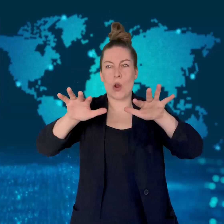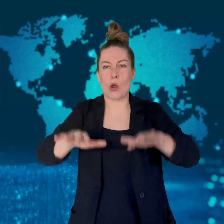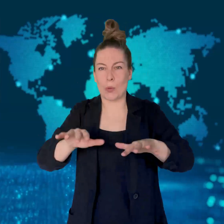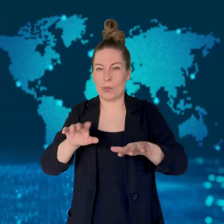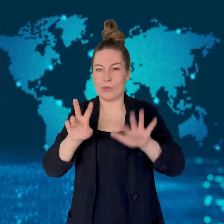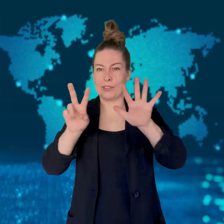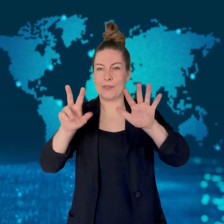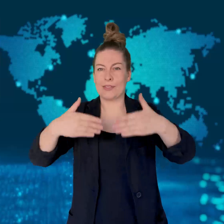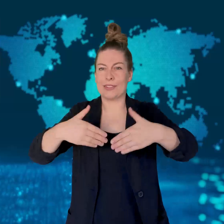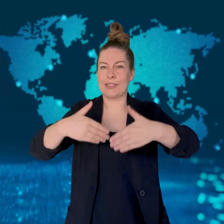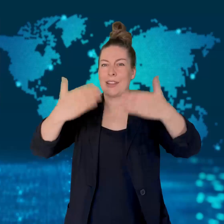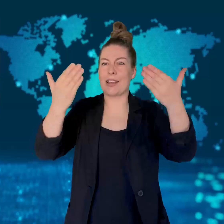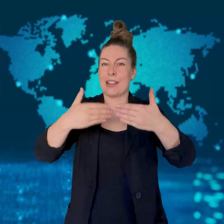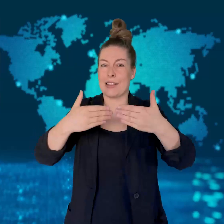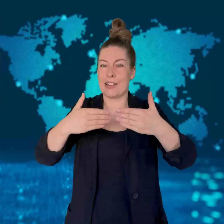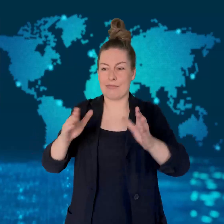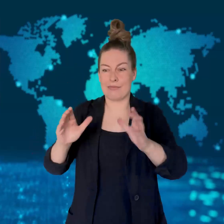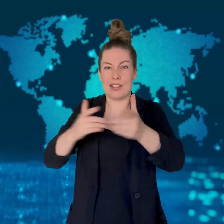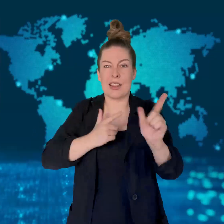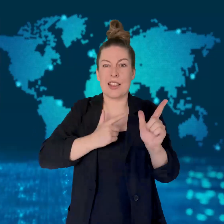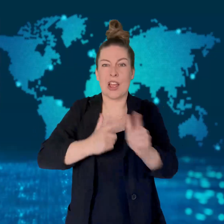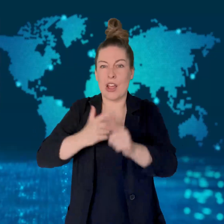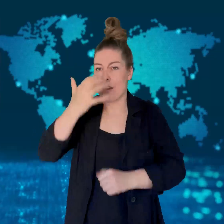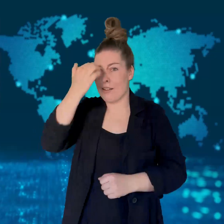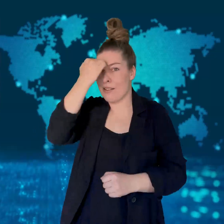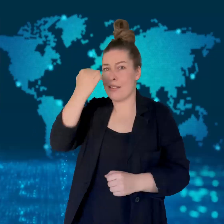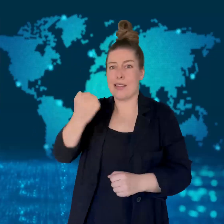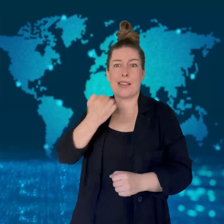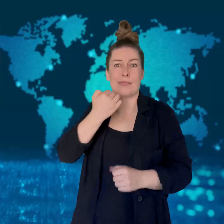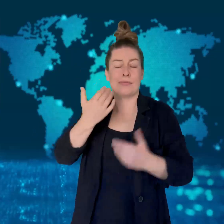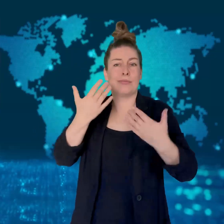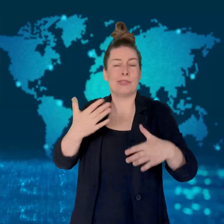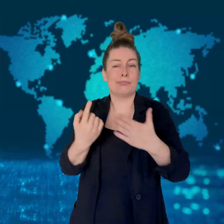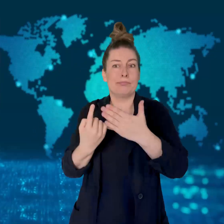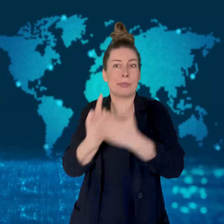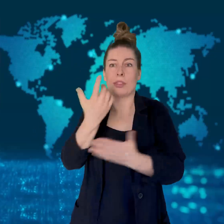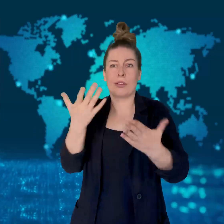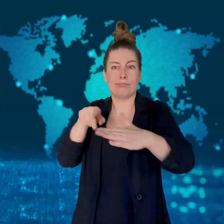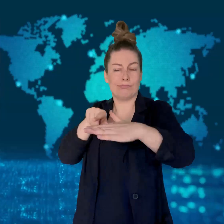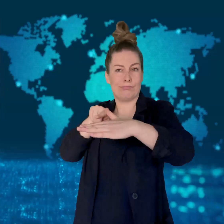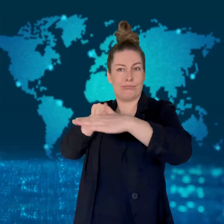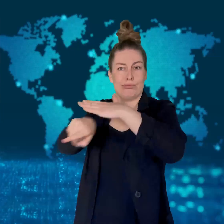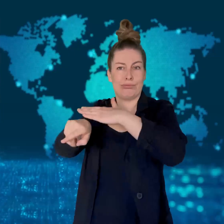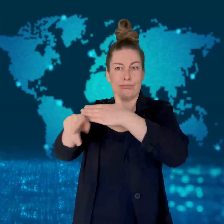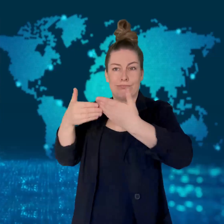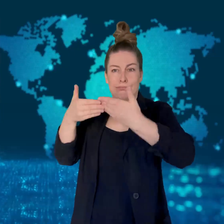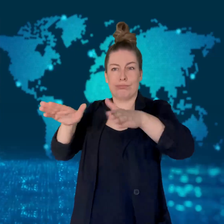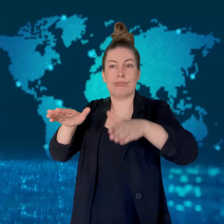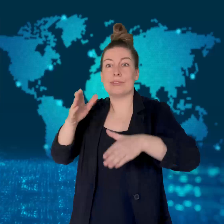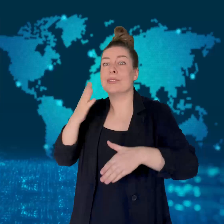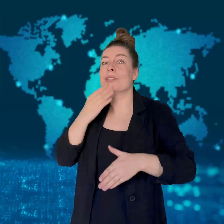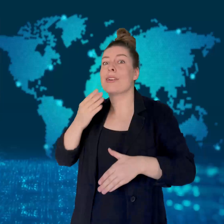when Hamas invaded southern Israel and took more than 250 Israelis hostage.